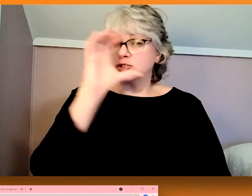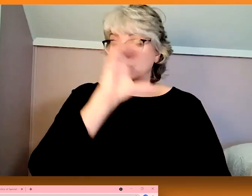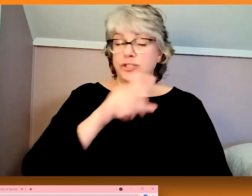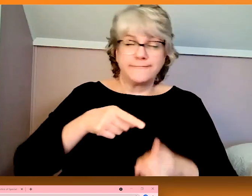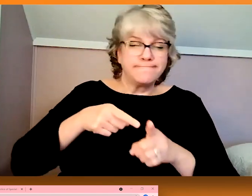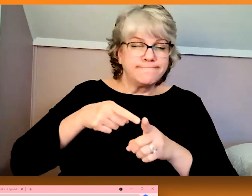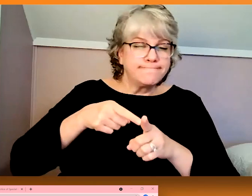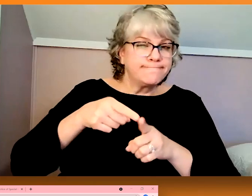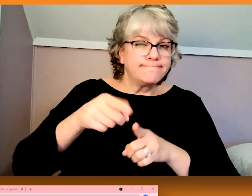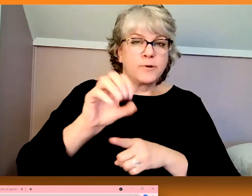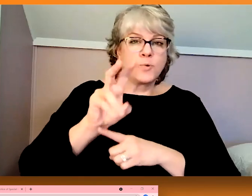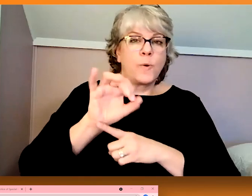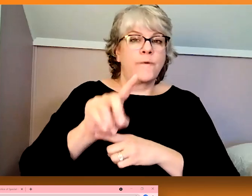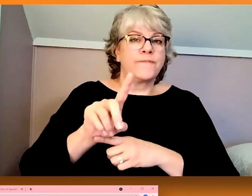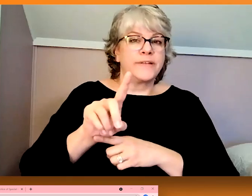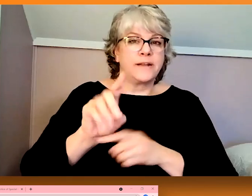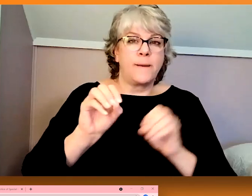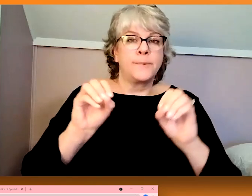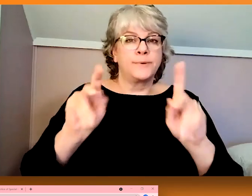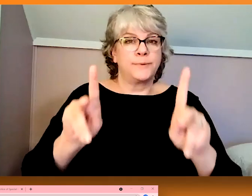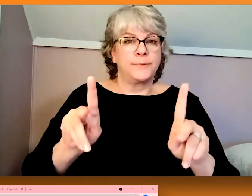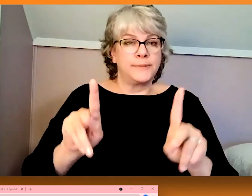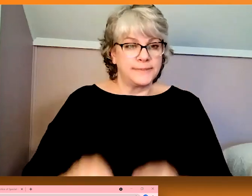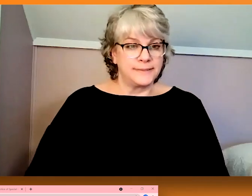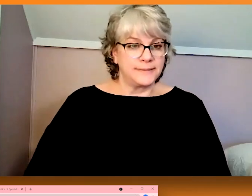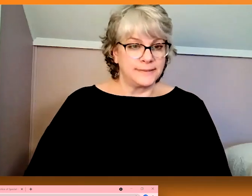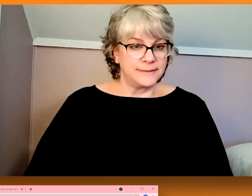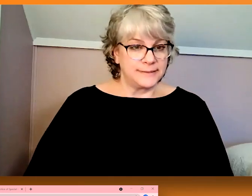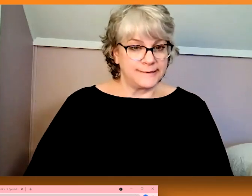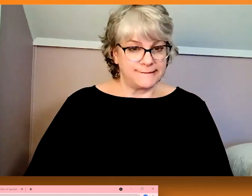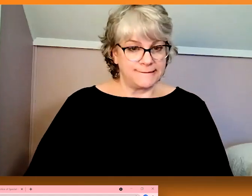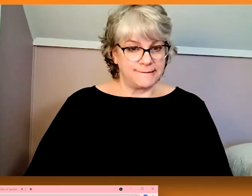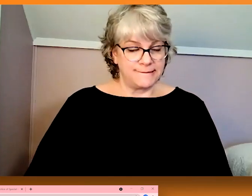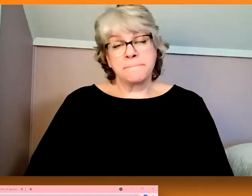just COVID-related opportunities, as well.